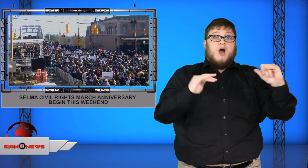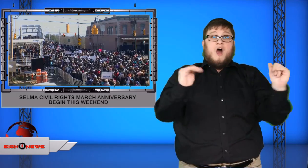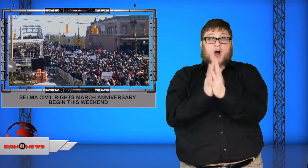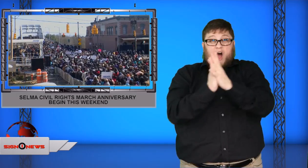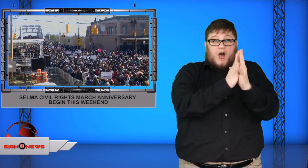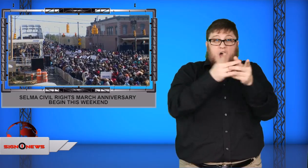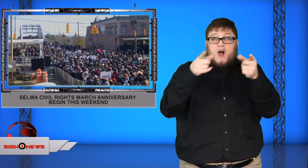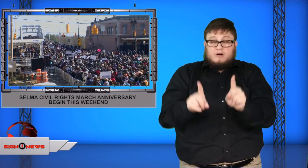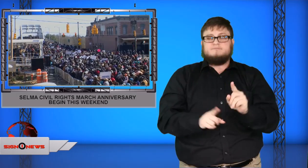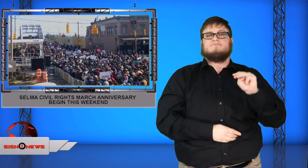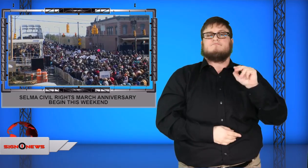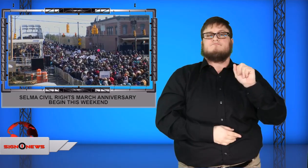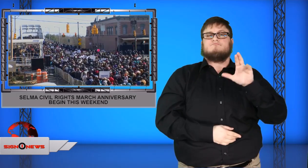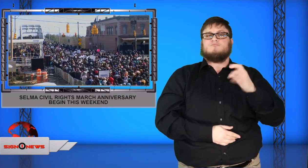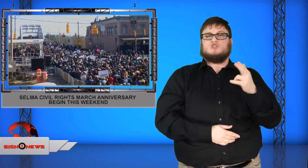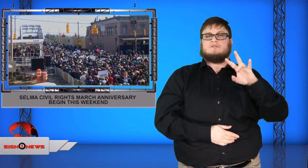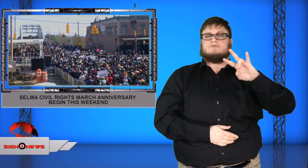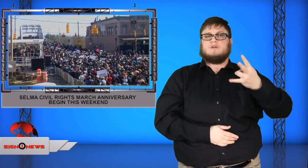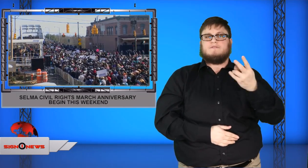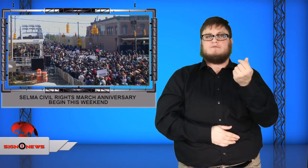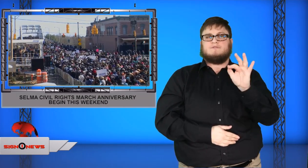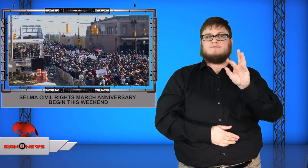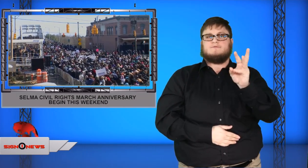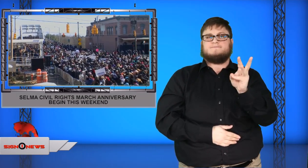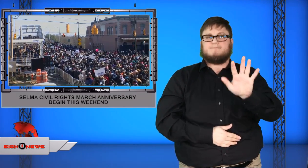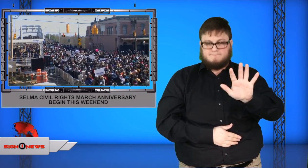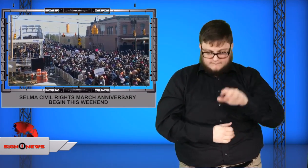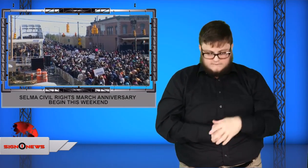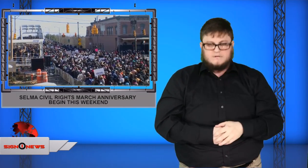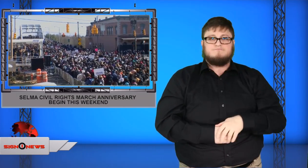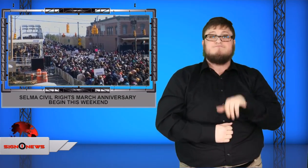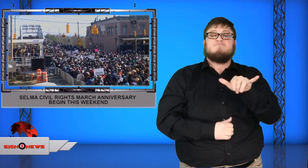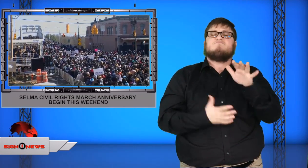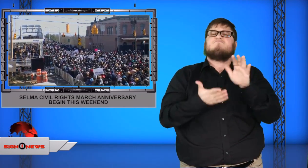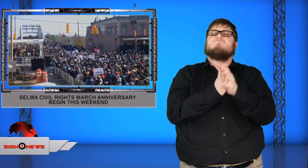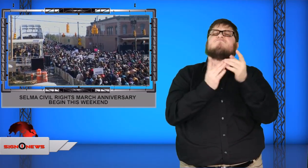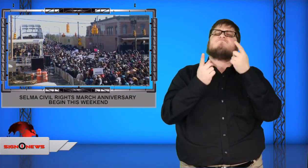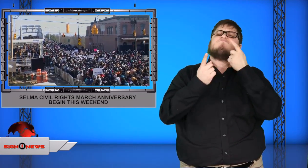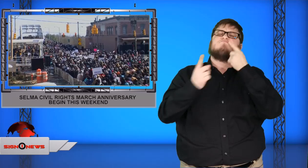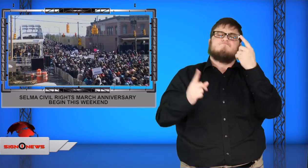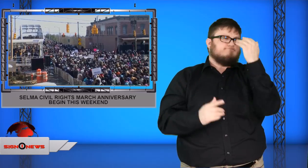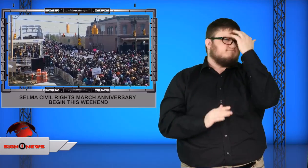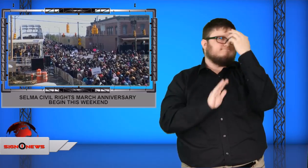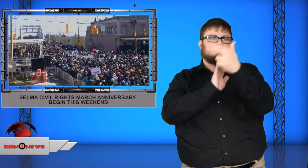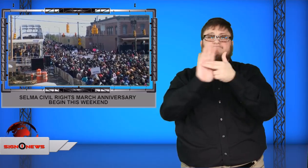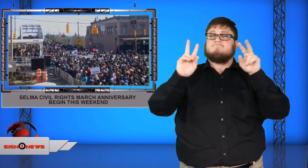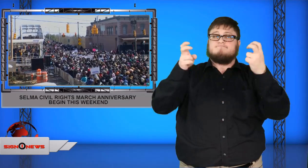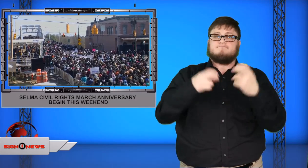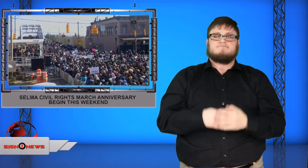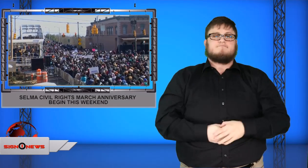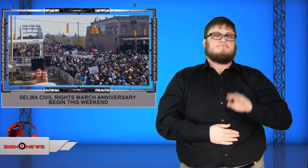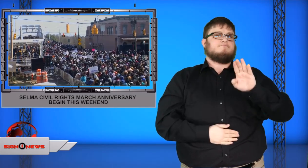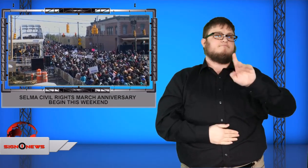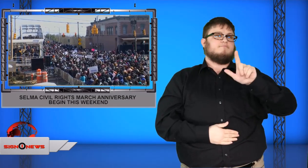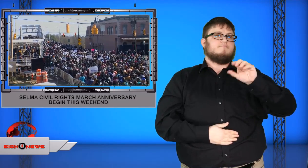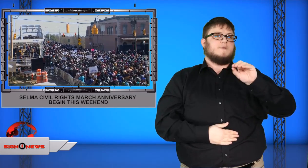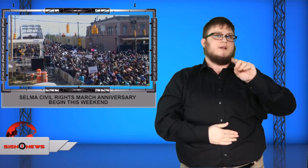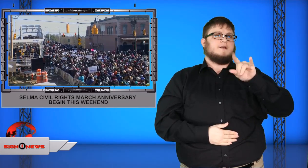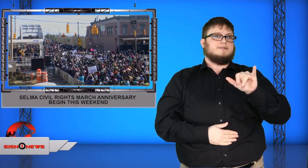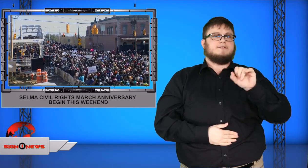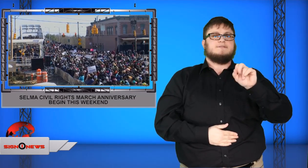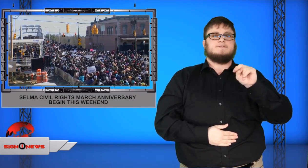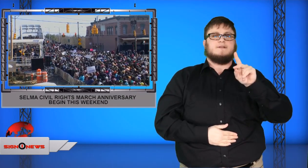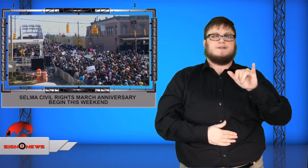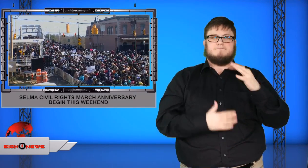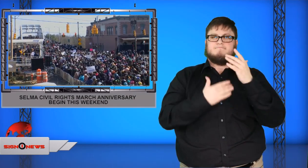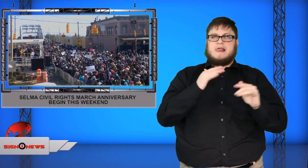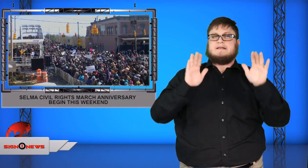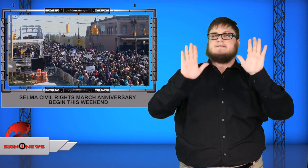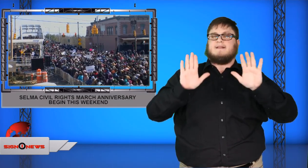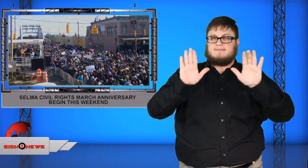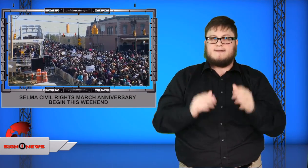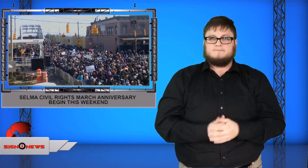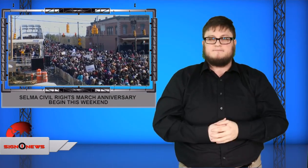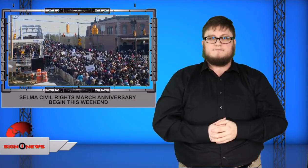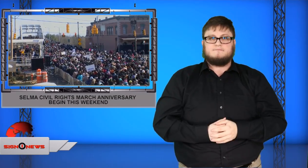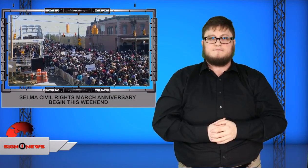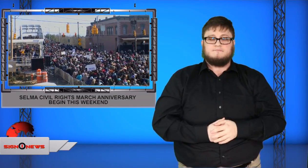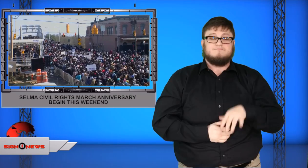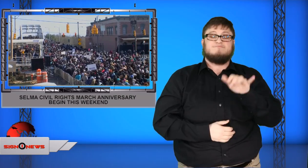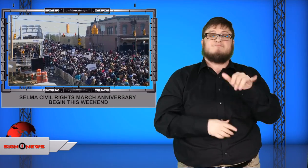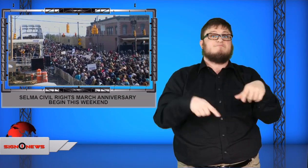The clashes which occurred on March 7, 1965 became referred to as "Blood Sunday."